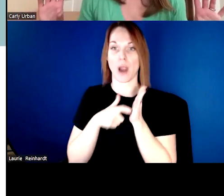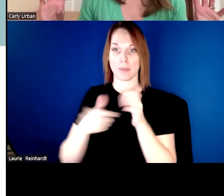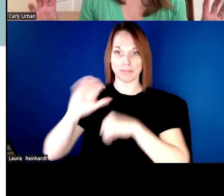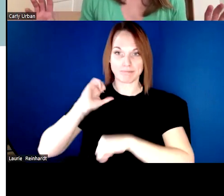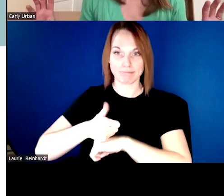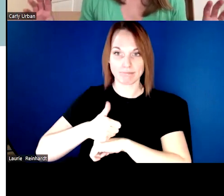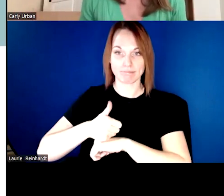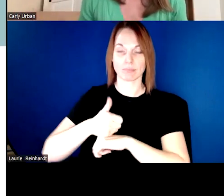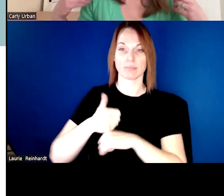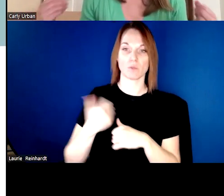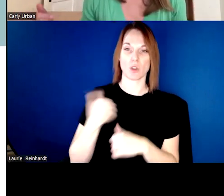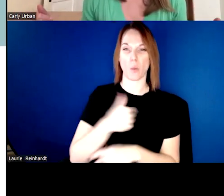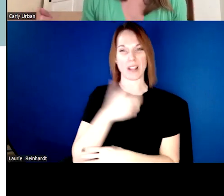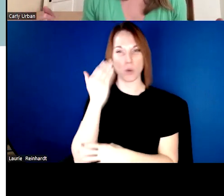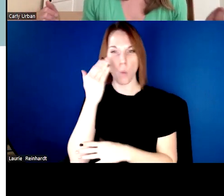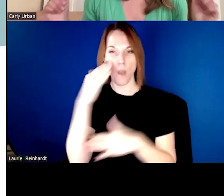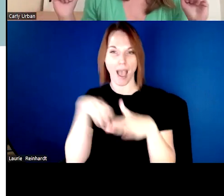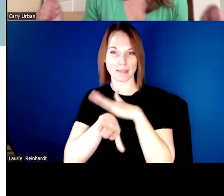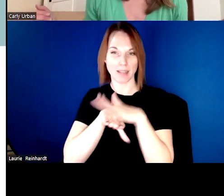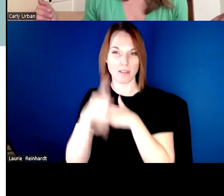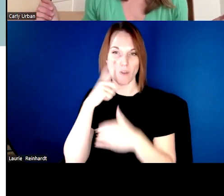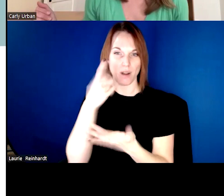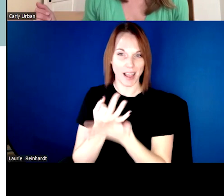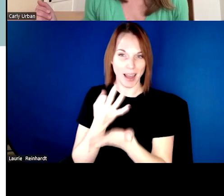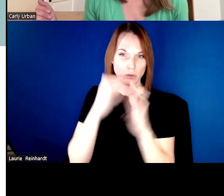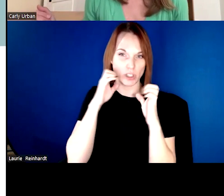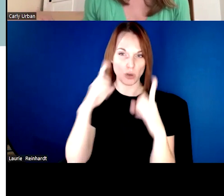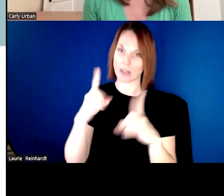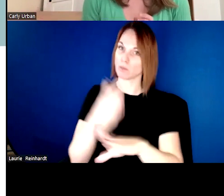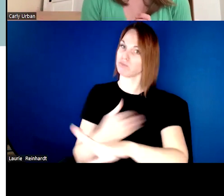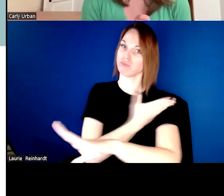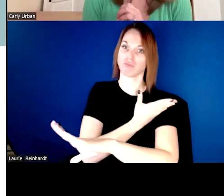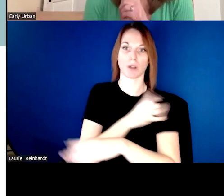that the access to financial education has increased dramatically and we use that as